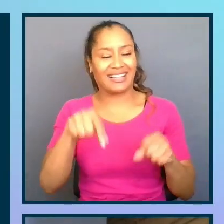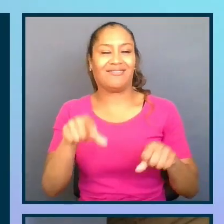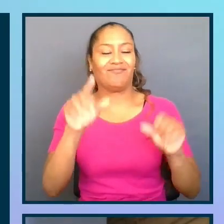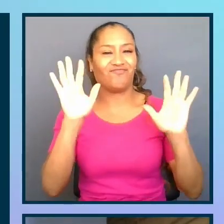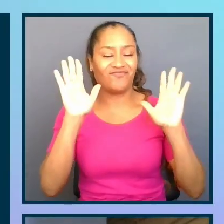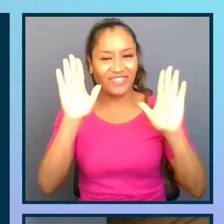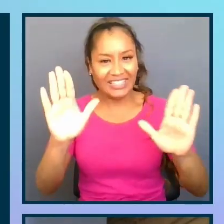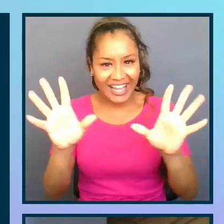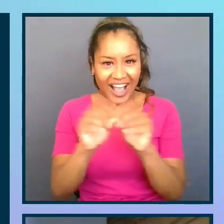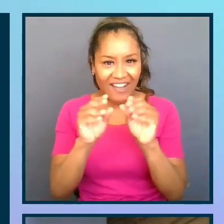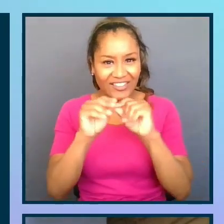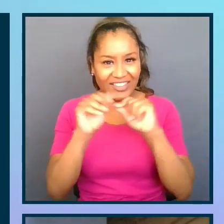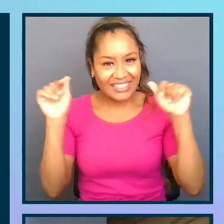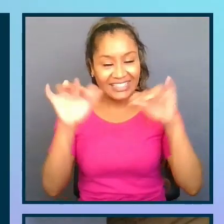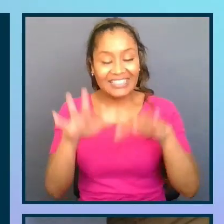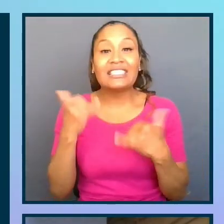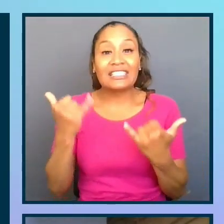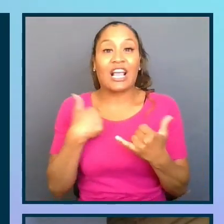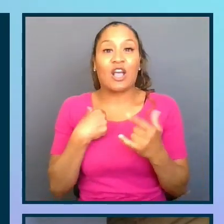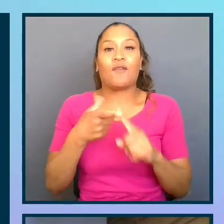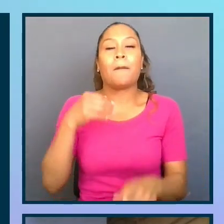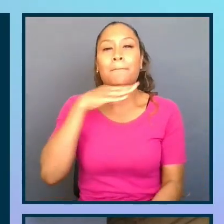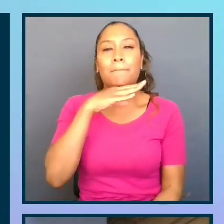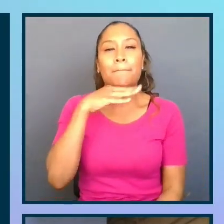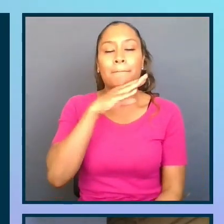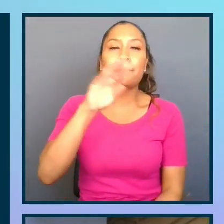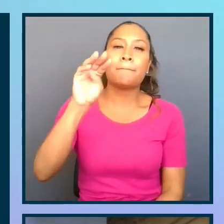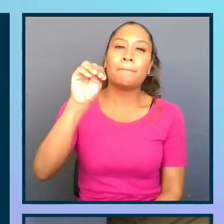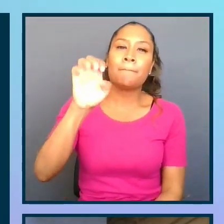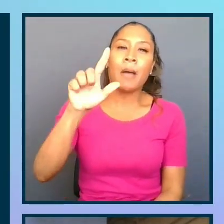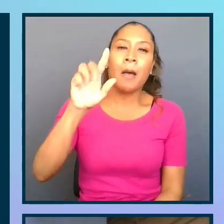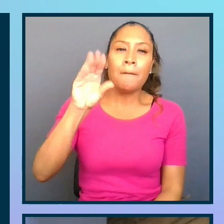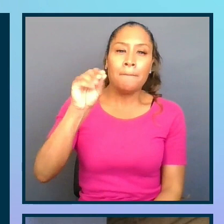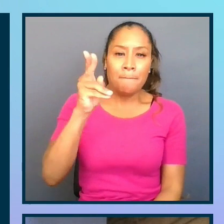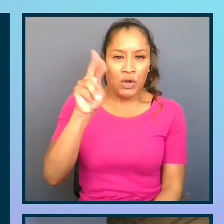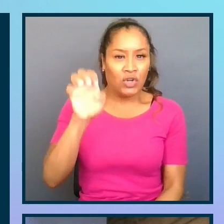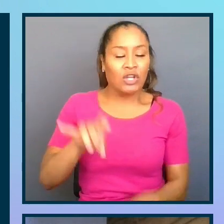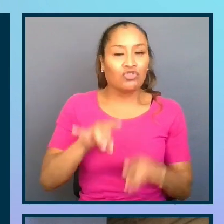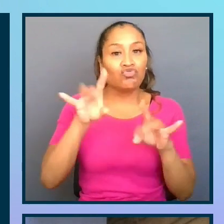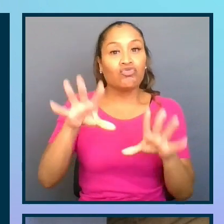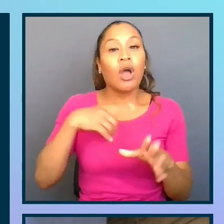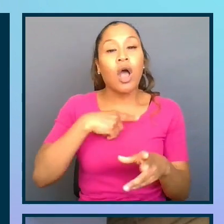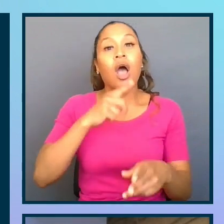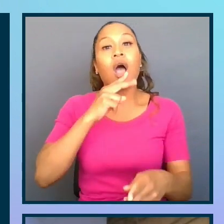I'm speaking today from Melbourne Australia and I'd like to start by acknowledging the traditional custodians of the lands